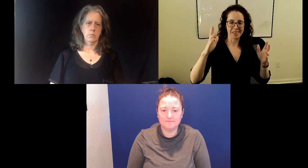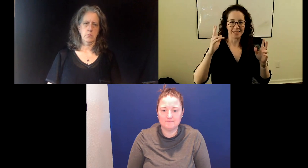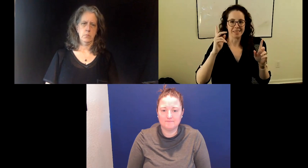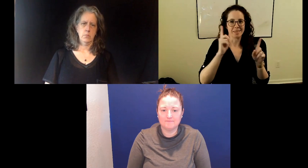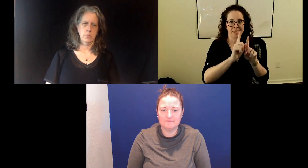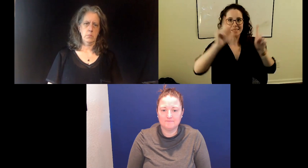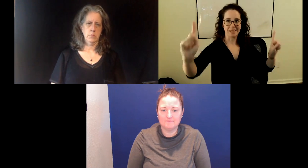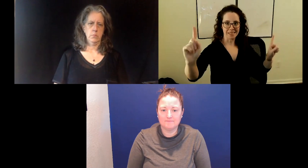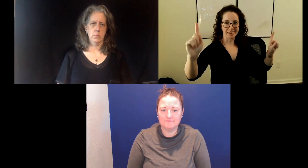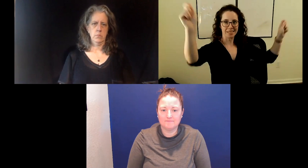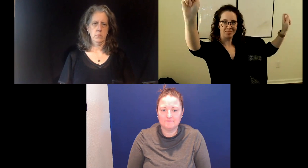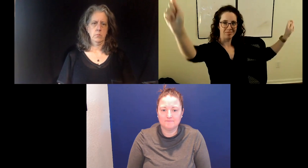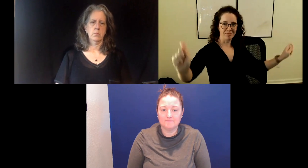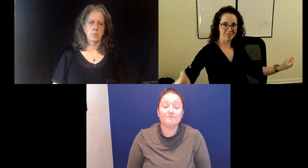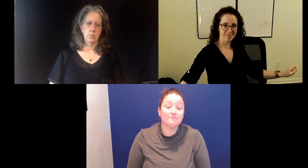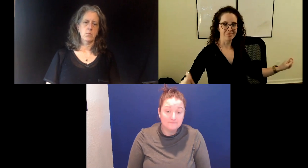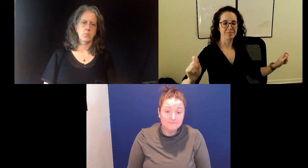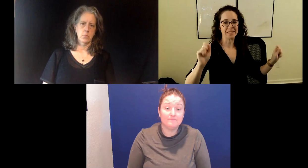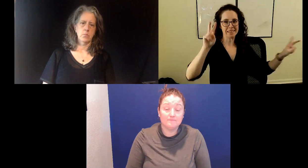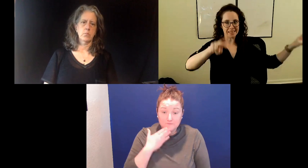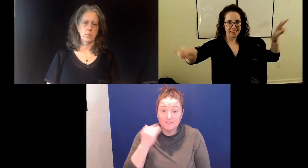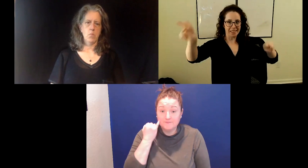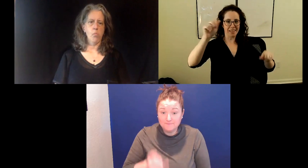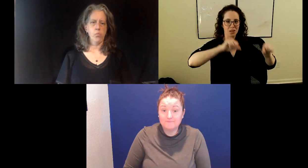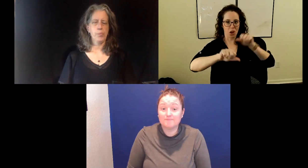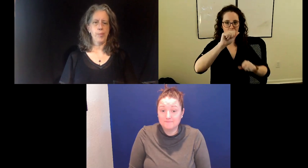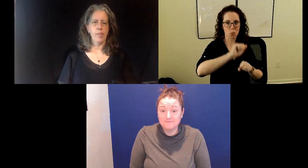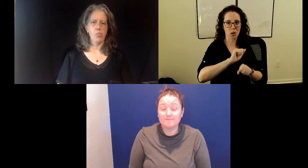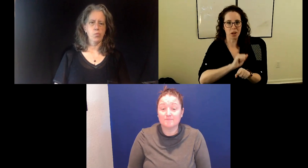students are able to see them as panels as they go across so they can see the process